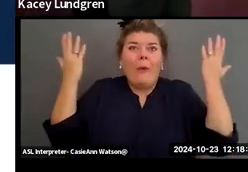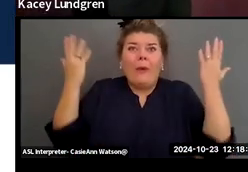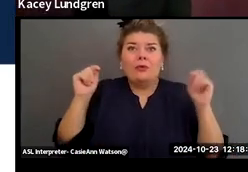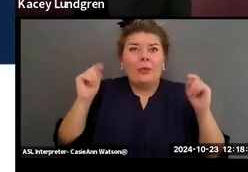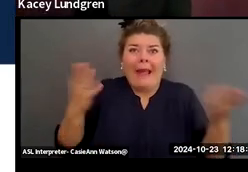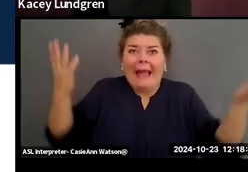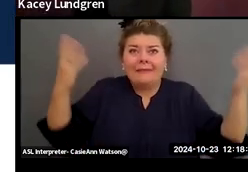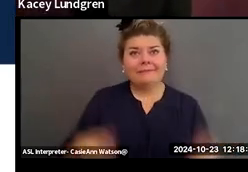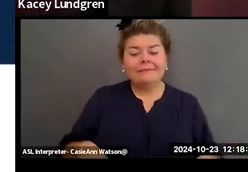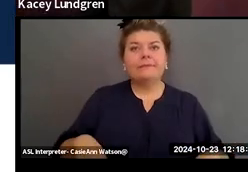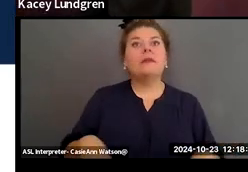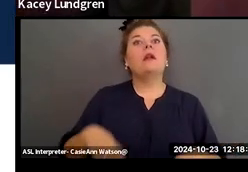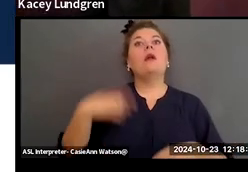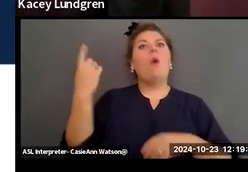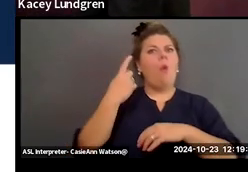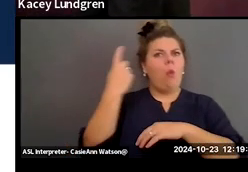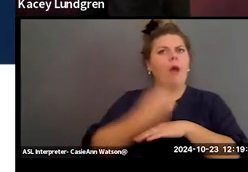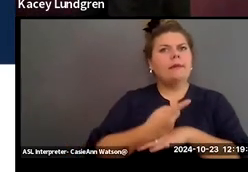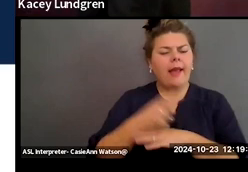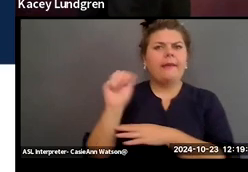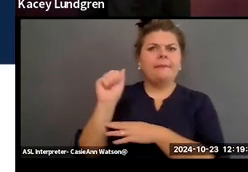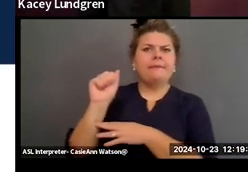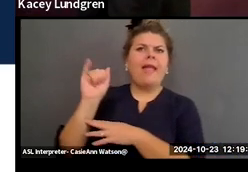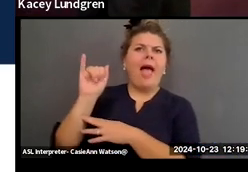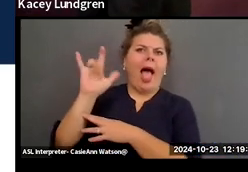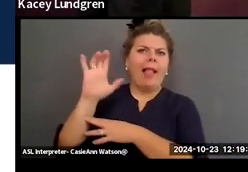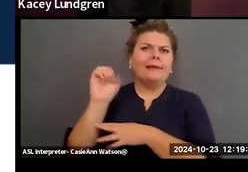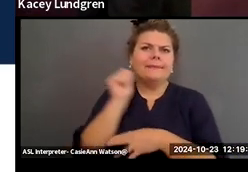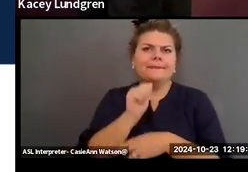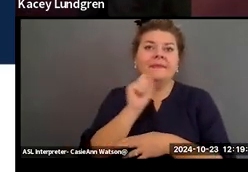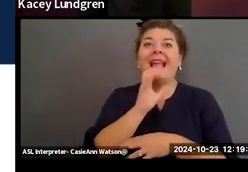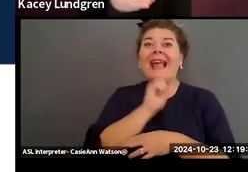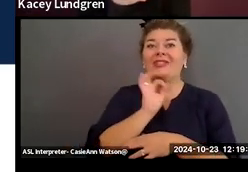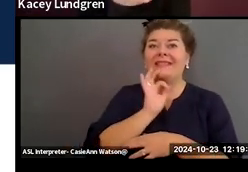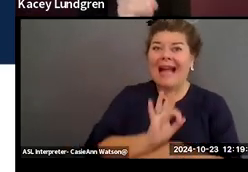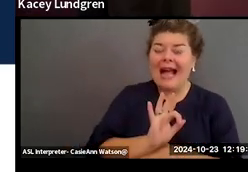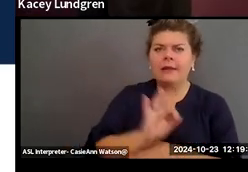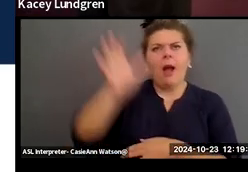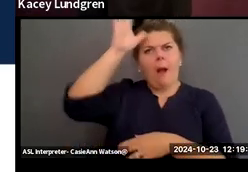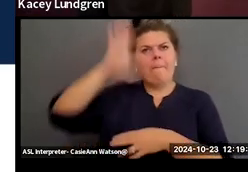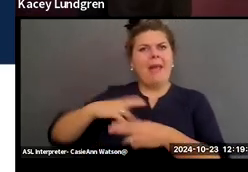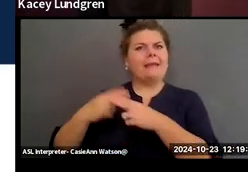Well, one day when Alice was nine, a man named Thomas Hopkins Gallaudet, pictured here,